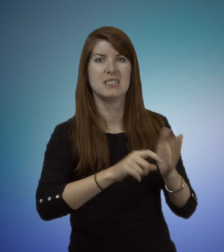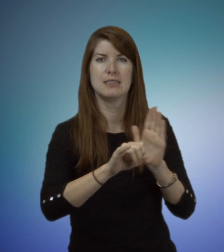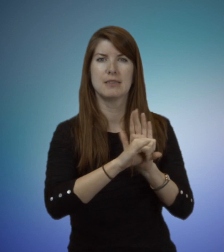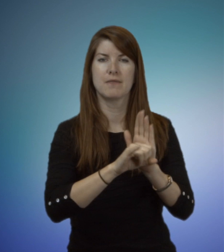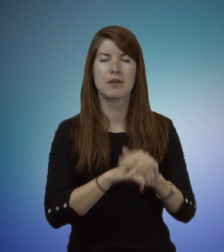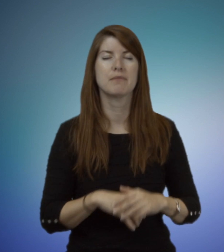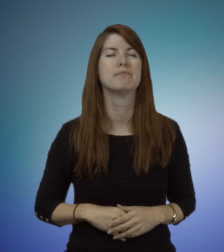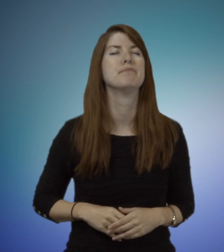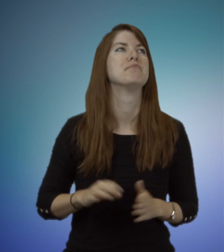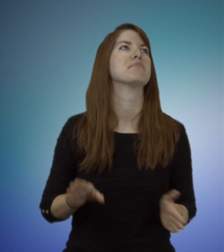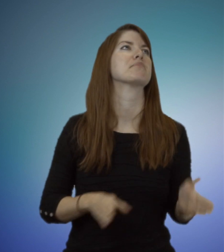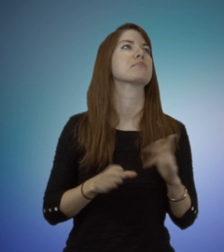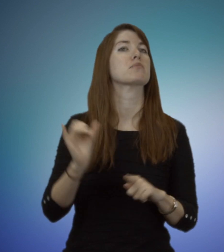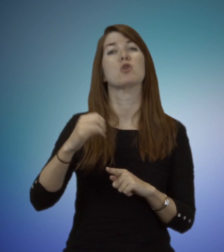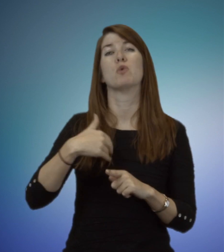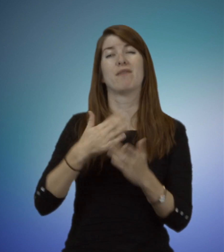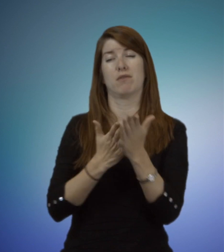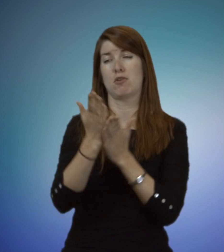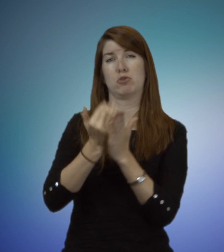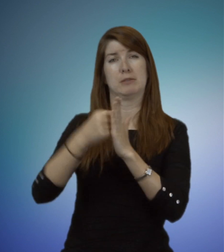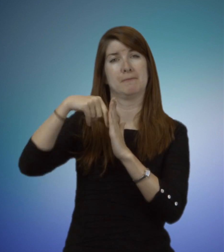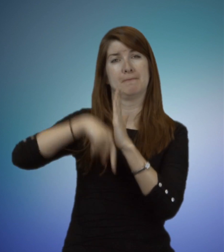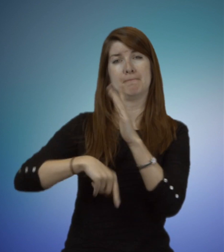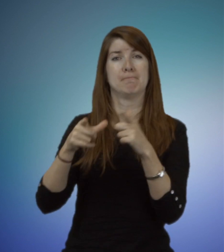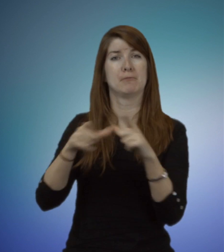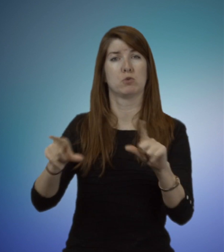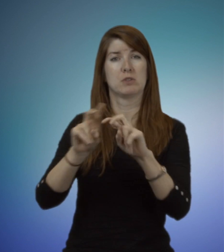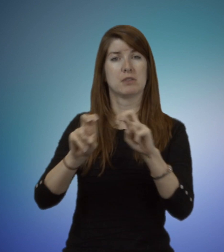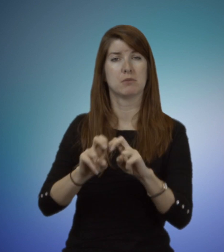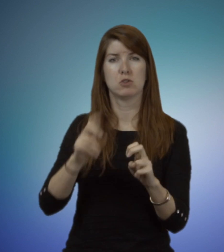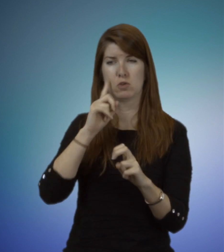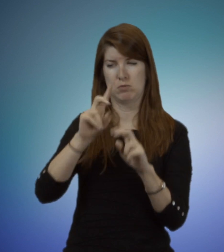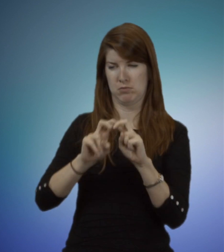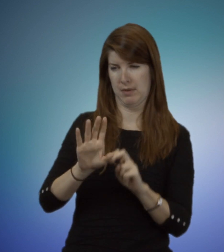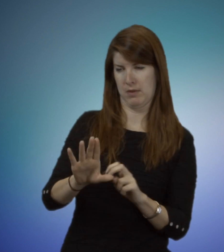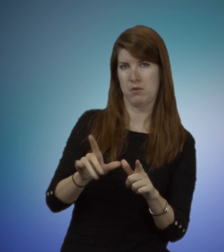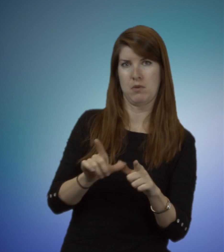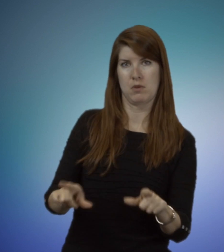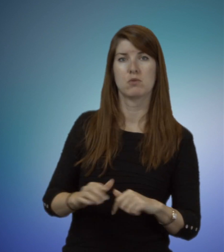It's important to know that these comprehensive language tests are to be used